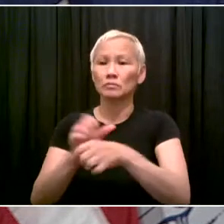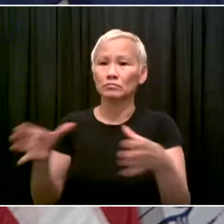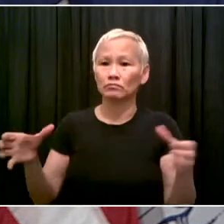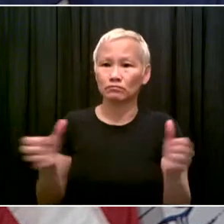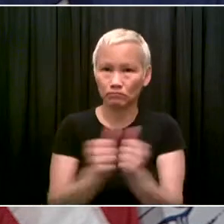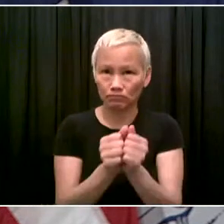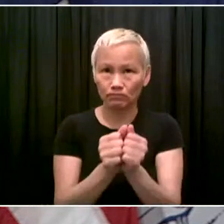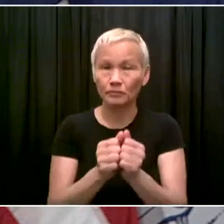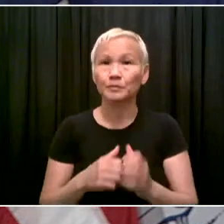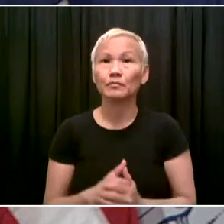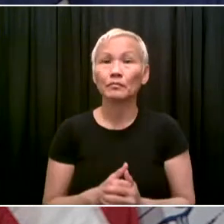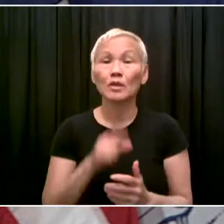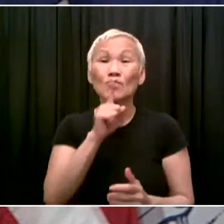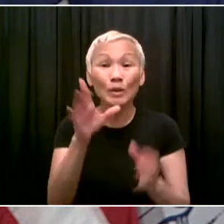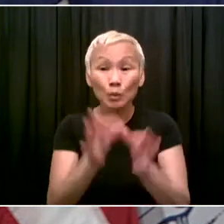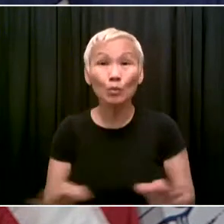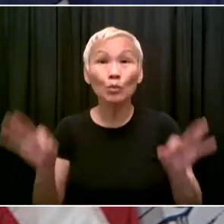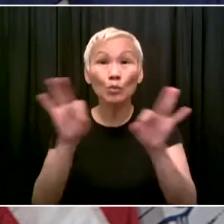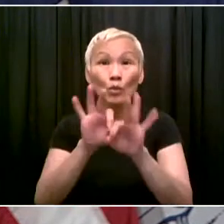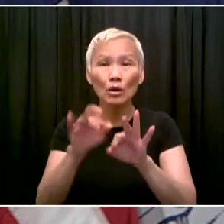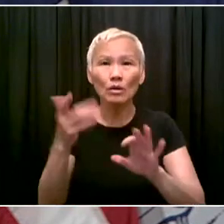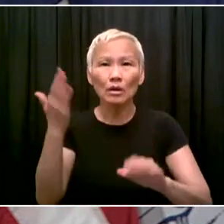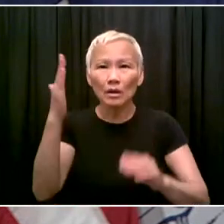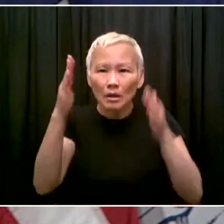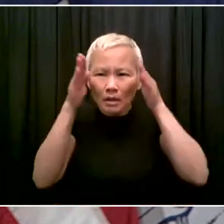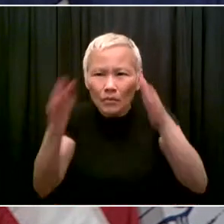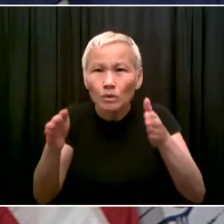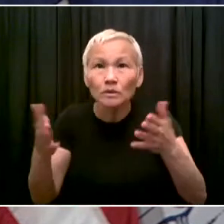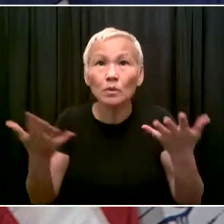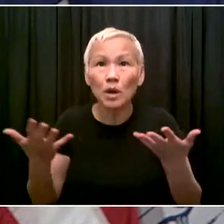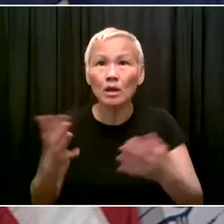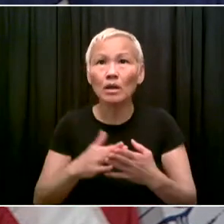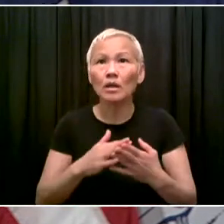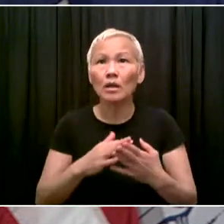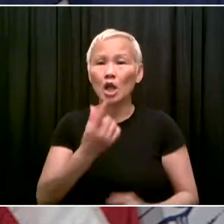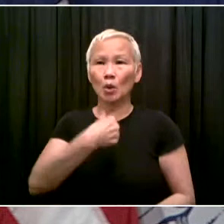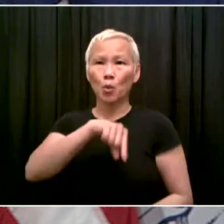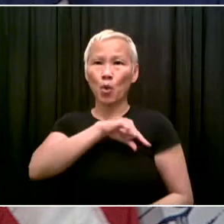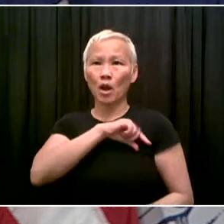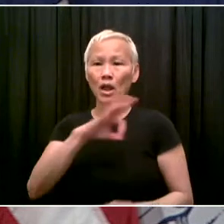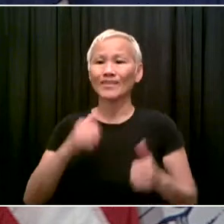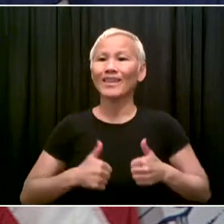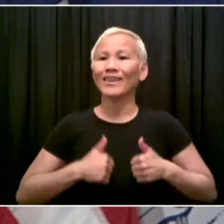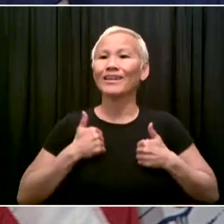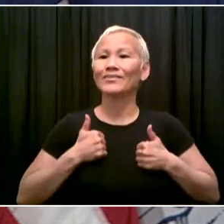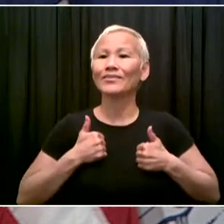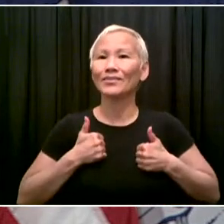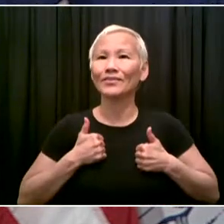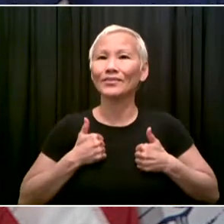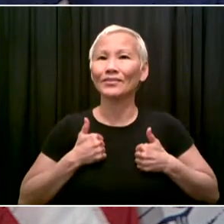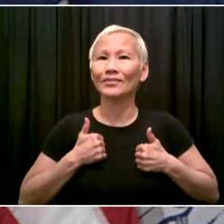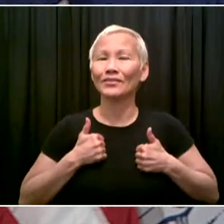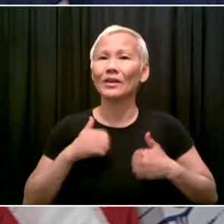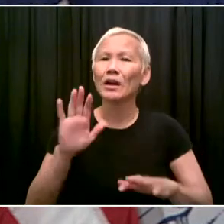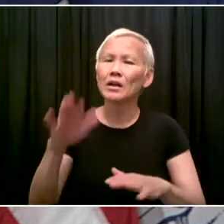COMMUNITY GROUPS ACROSS THE CITY IT'S INTEGRAL TO WHAT WE ARE TRYING TO DO. I K THINERTHE ARE THREE